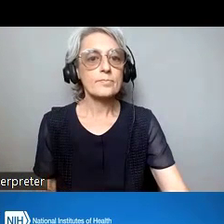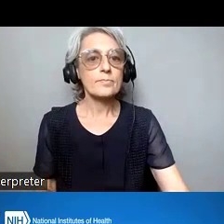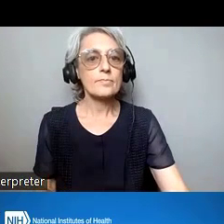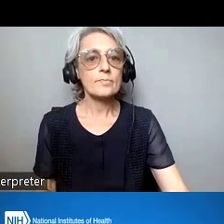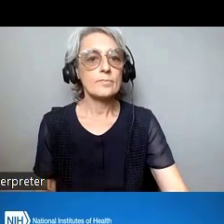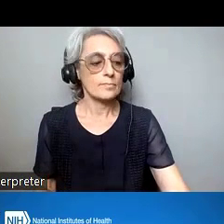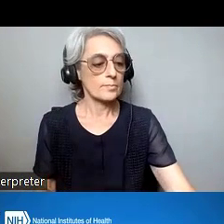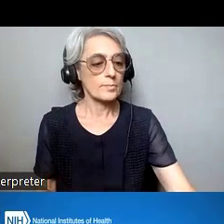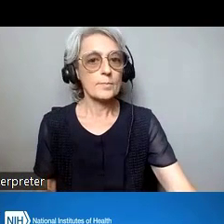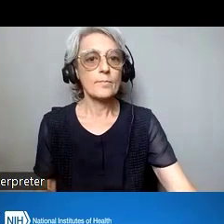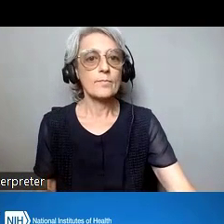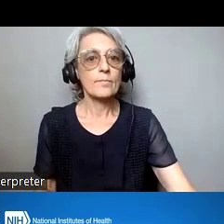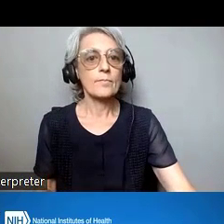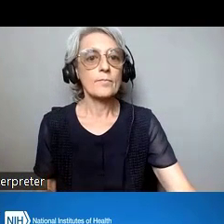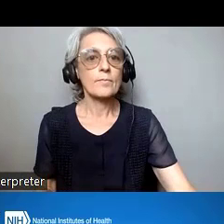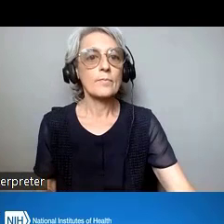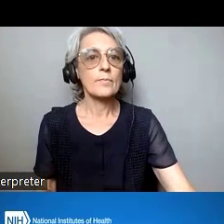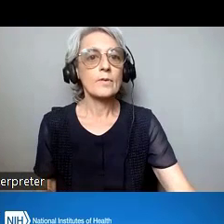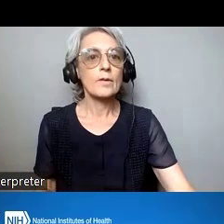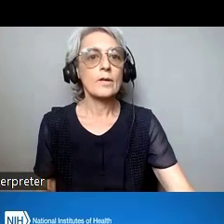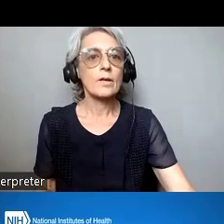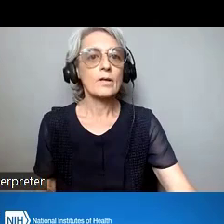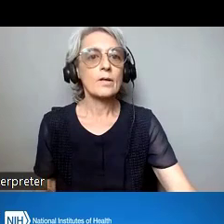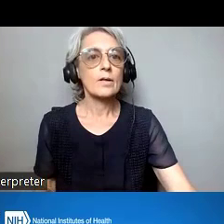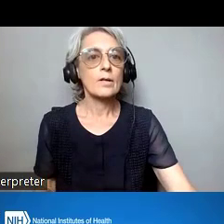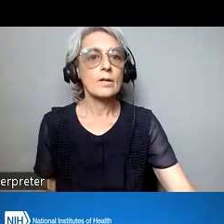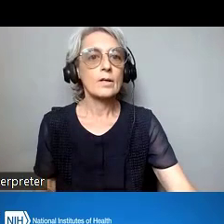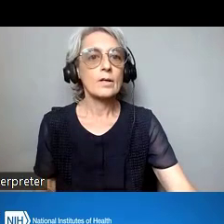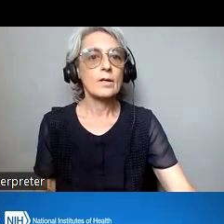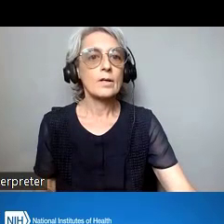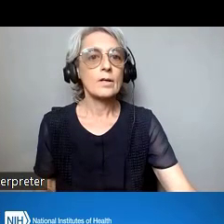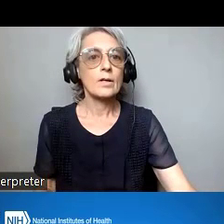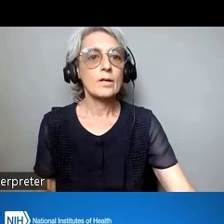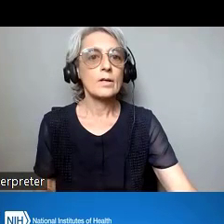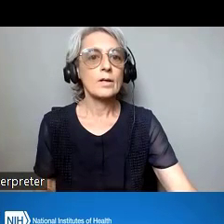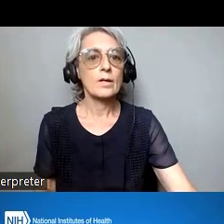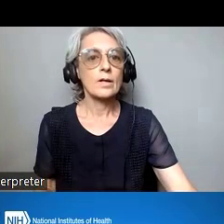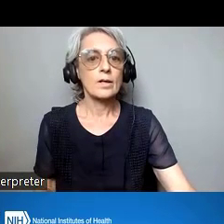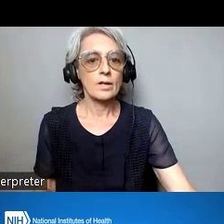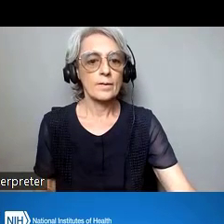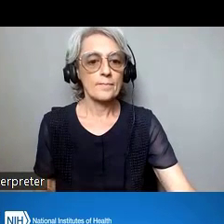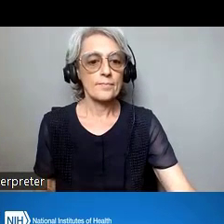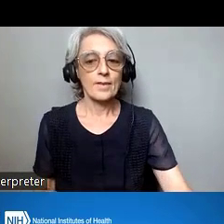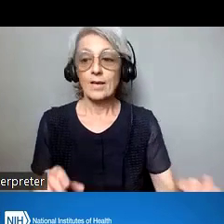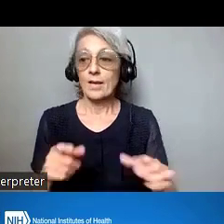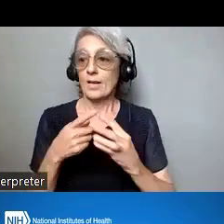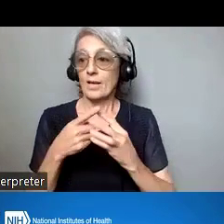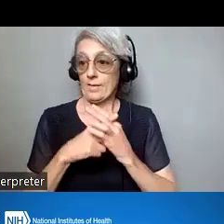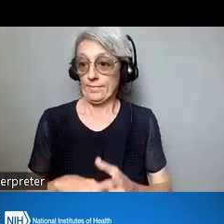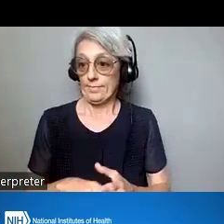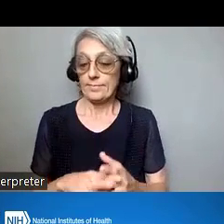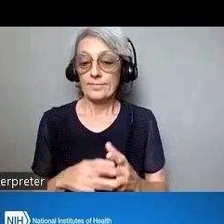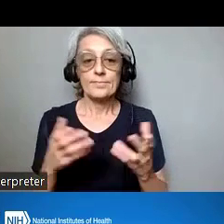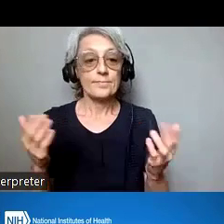And let's get started by looking at what you will learn today during our session,